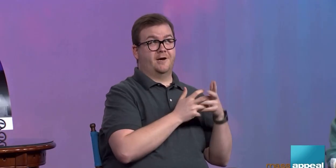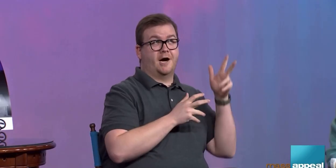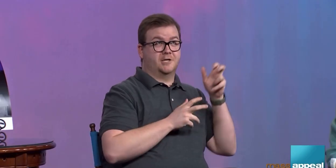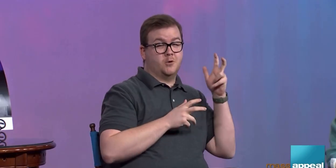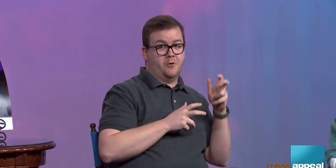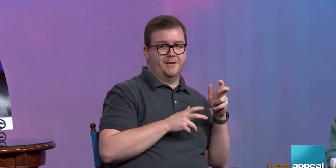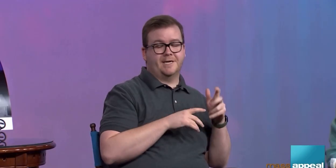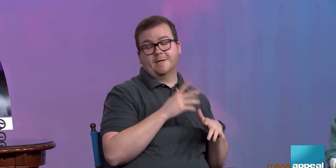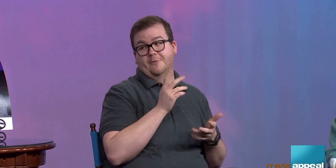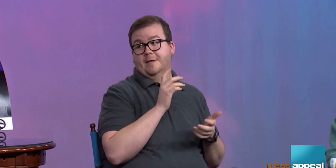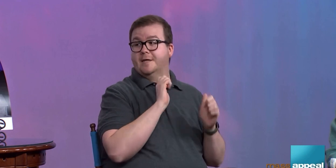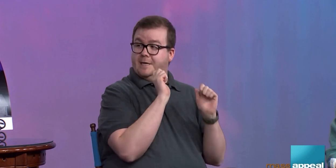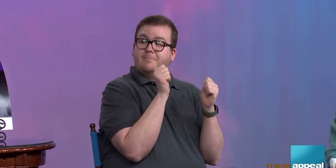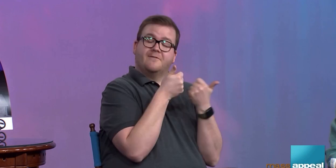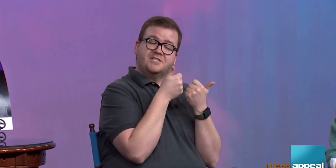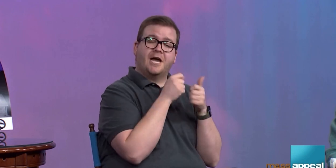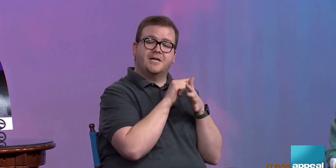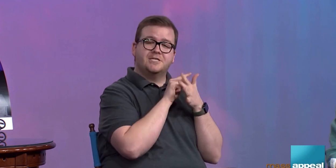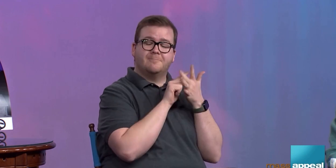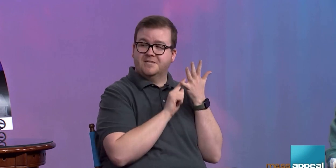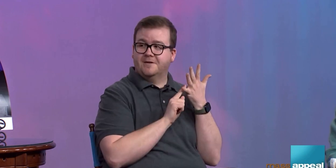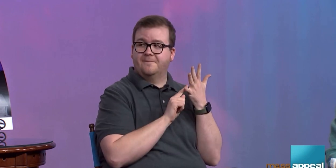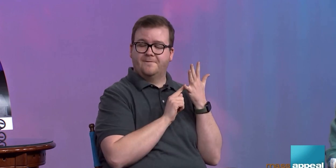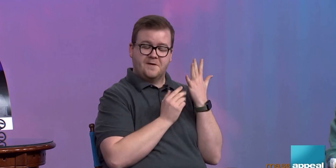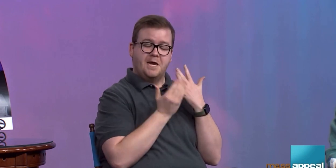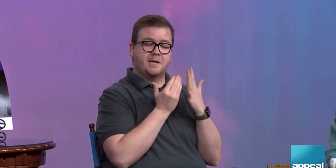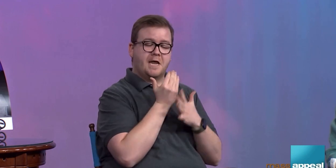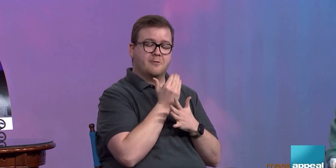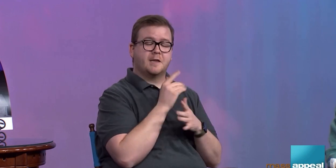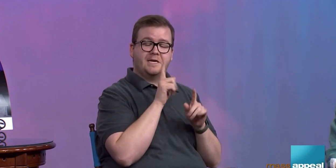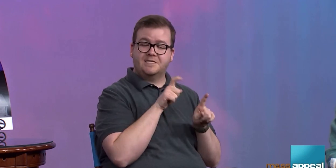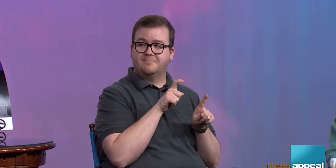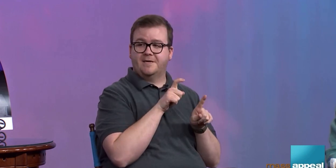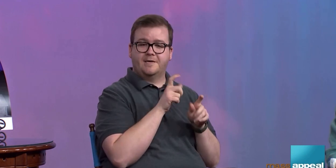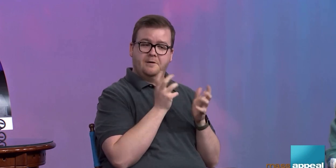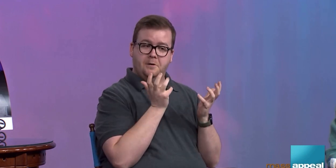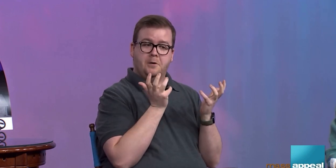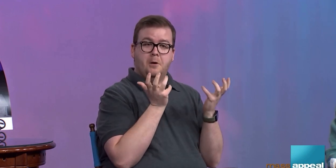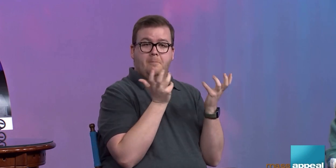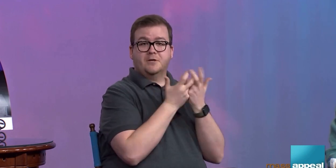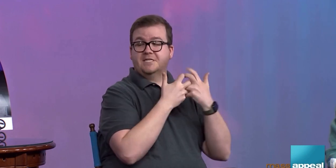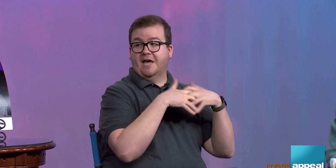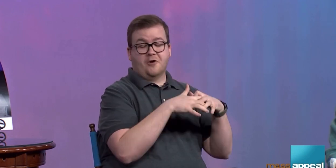auditorily. So it's a bit of a challenge and a bunch of ins and outs that need to be put together